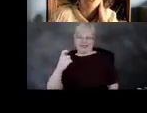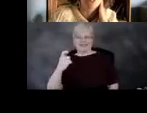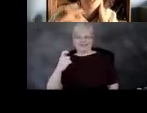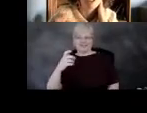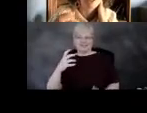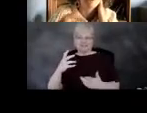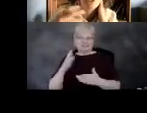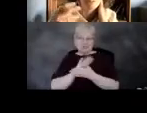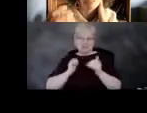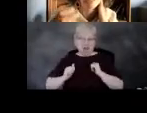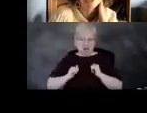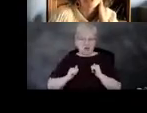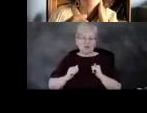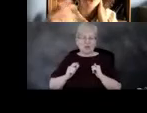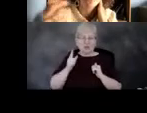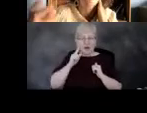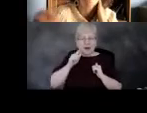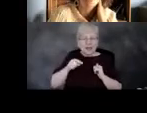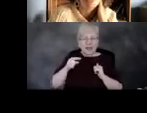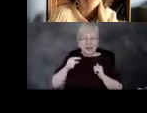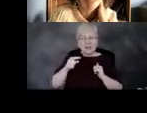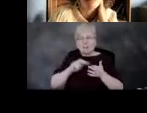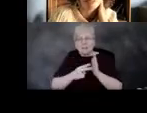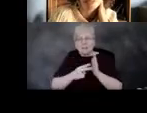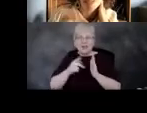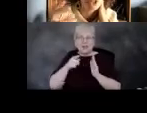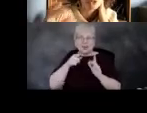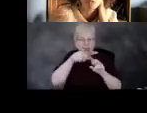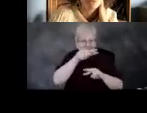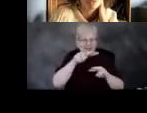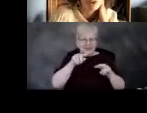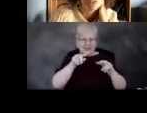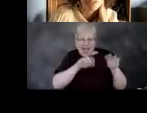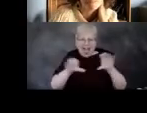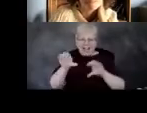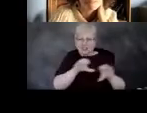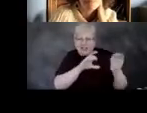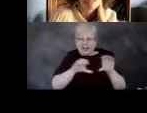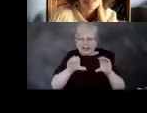looks like and what it means to put into words these deeply visual contents.